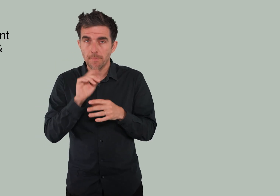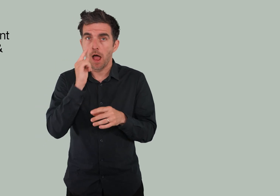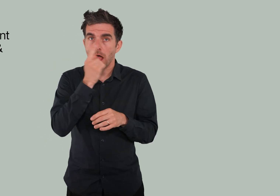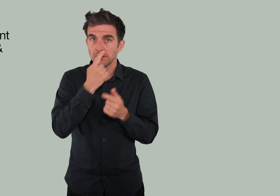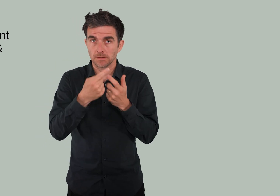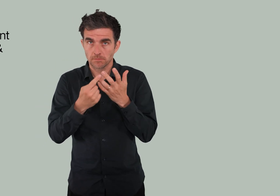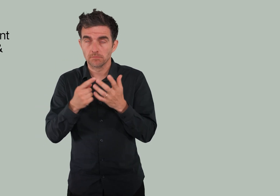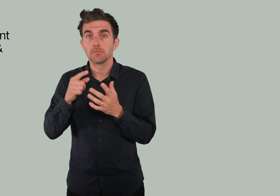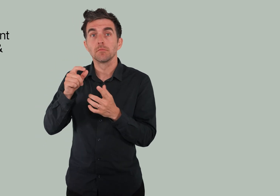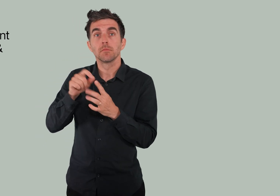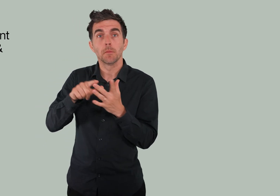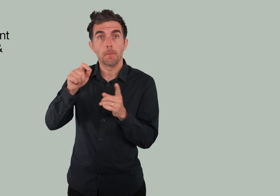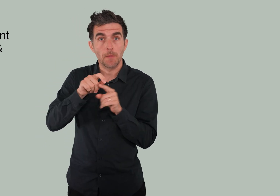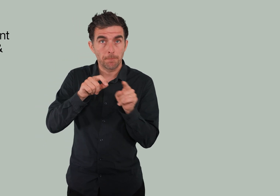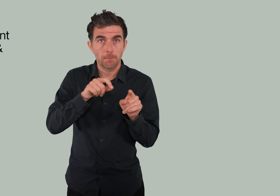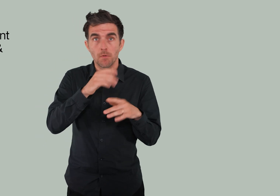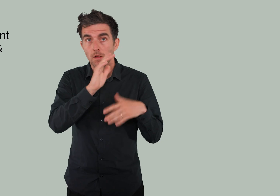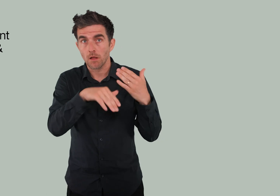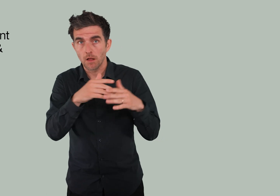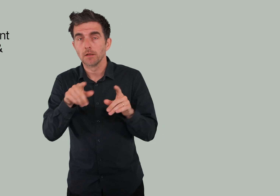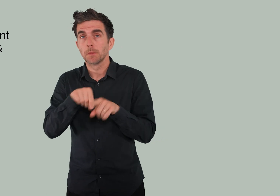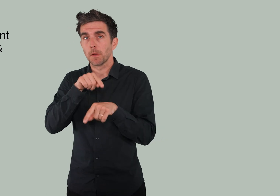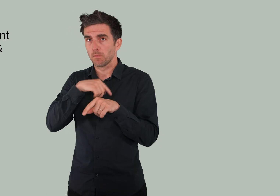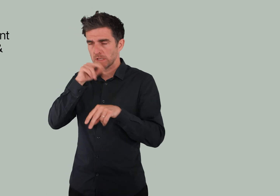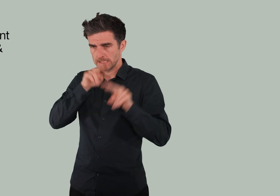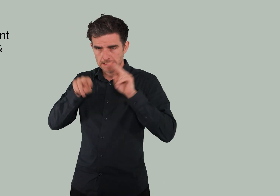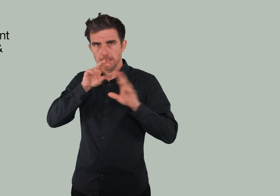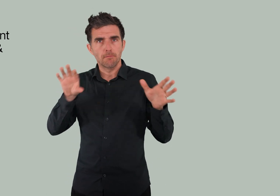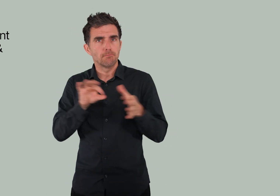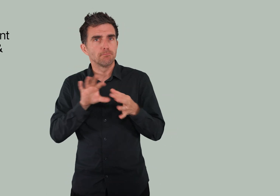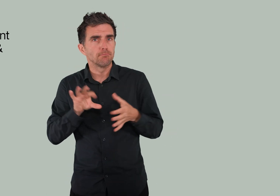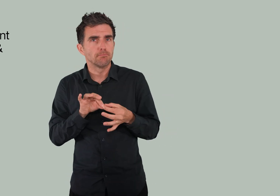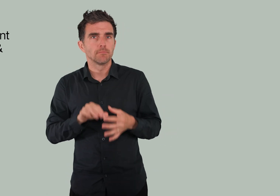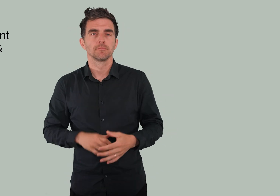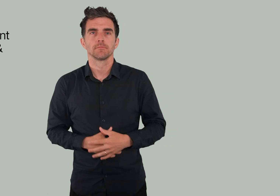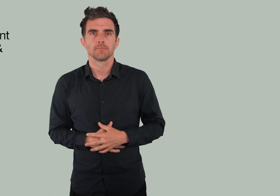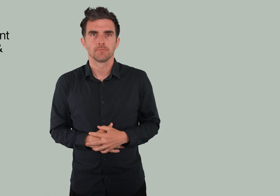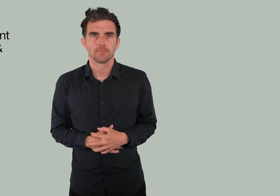evidence against the PIP customer journey to draw it together meaningfully.